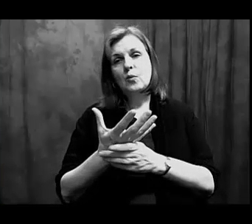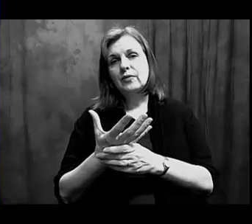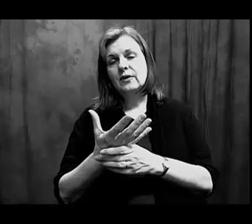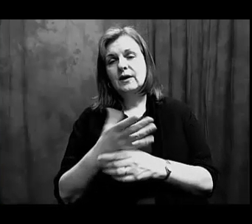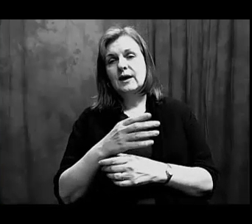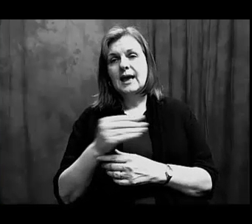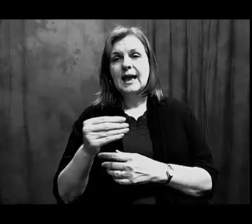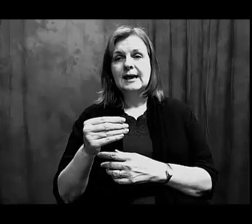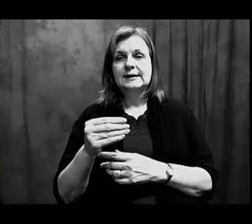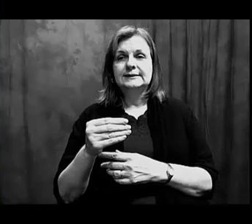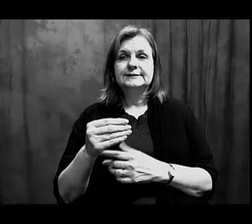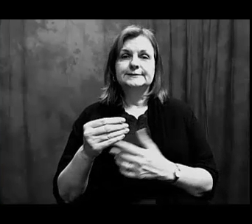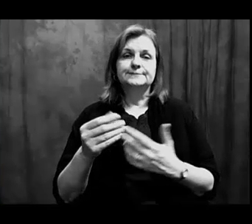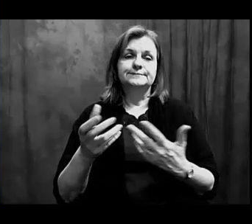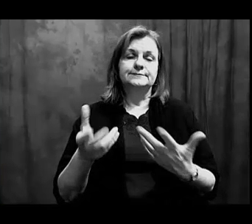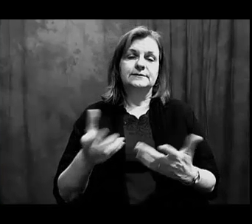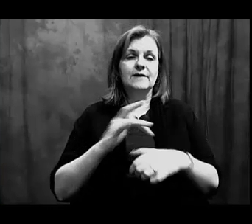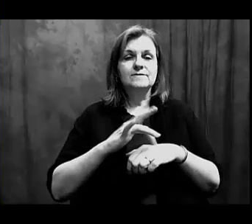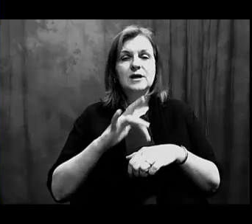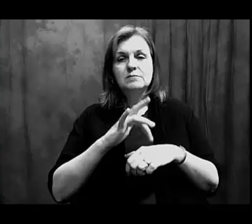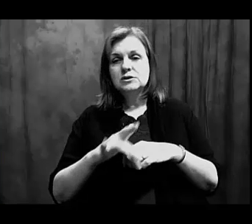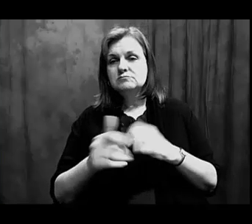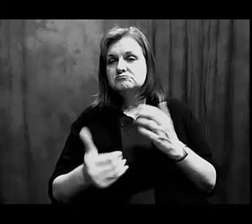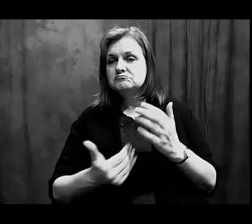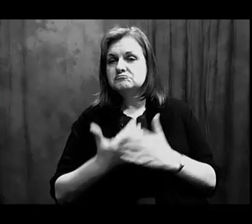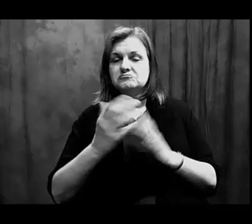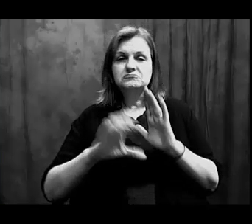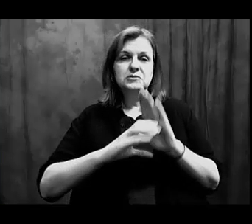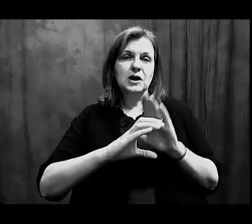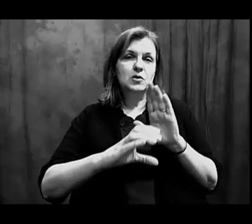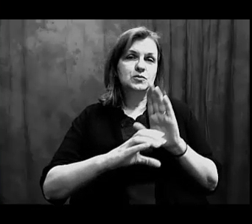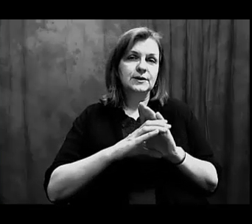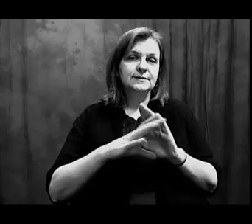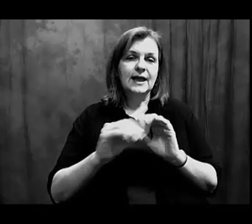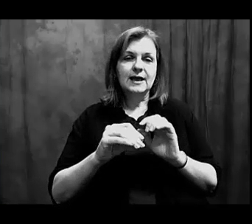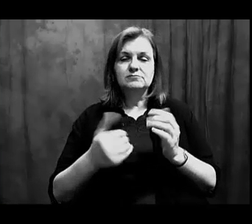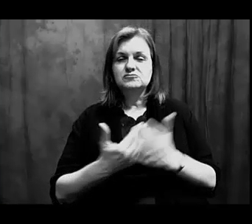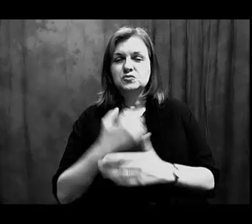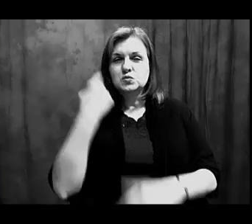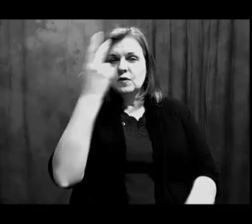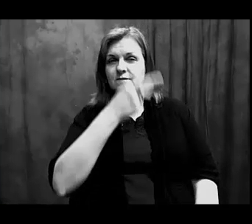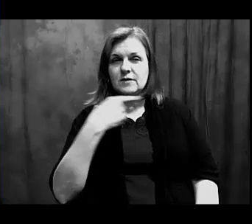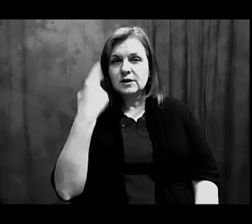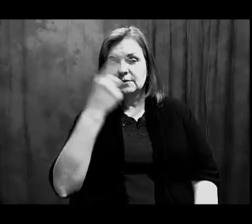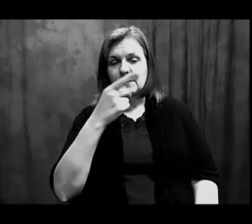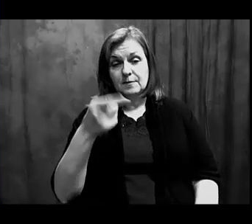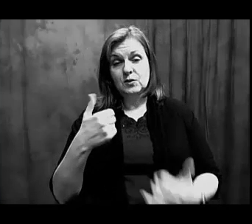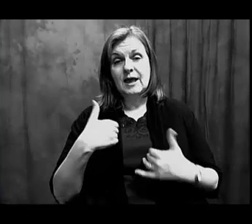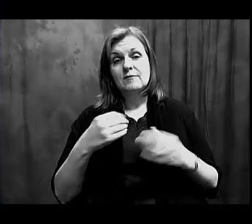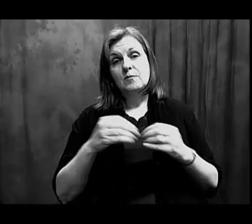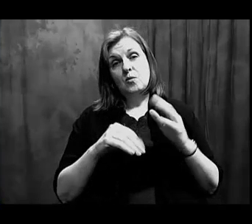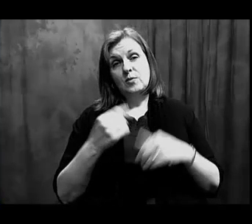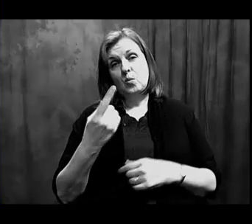of new and different characteristics in phenotypes because of this multicellularity